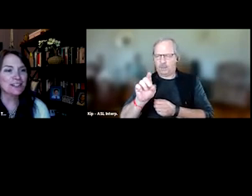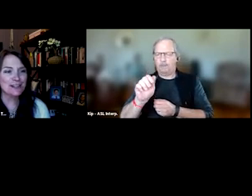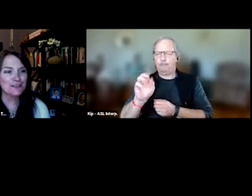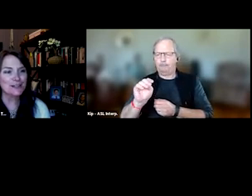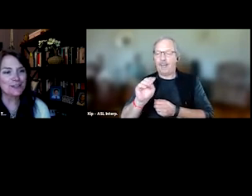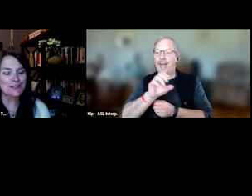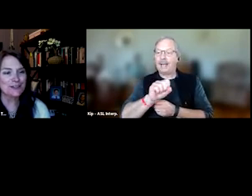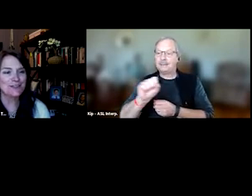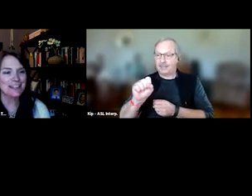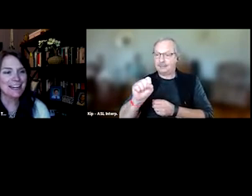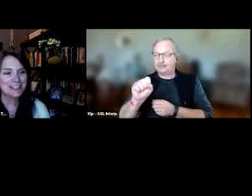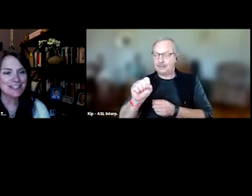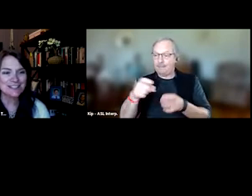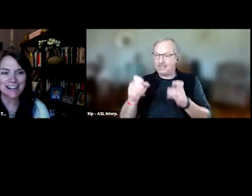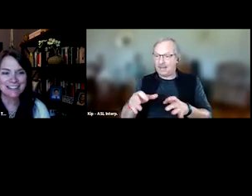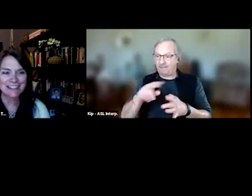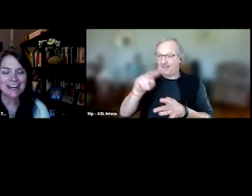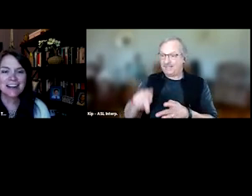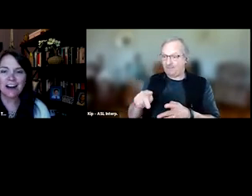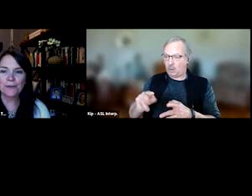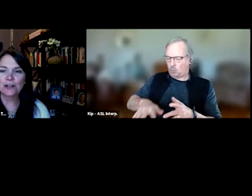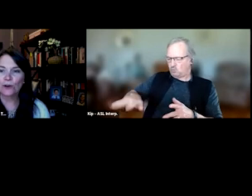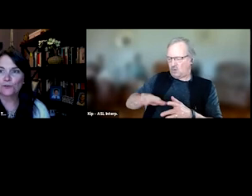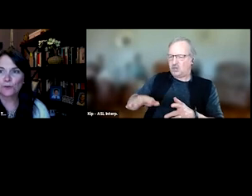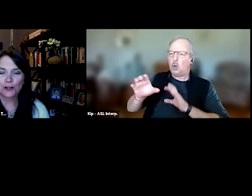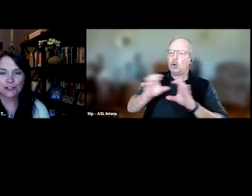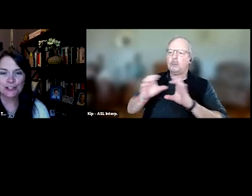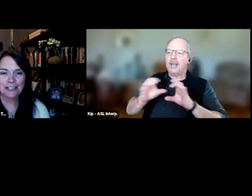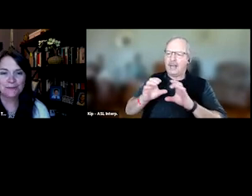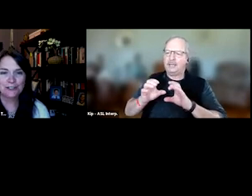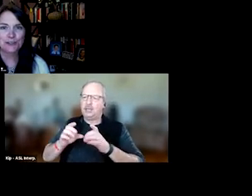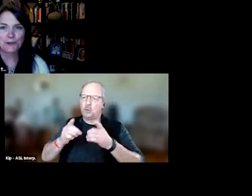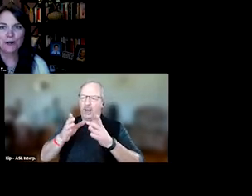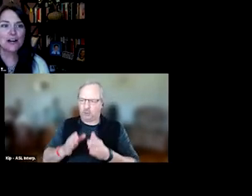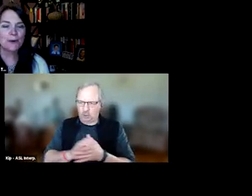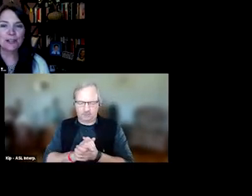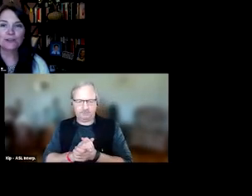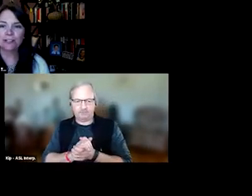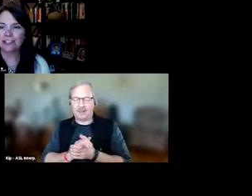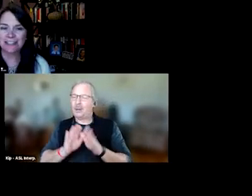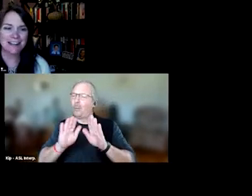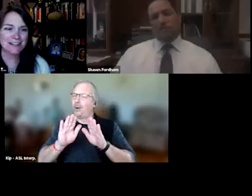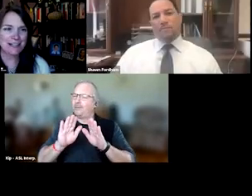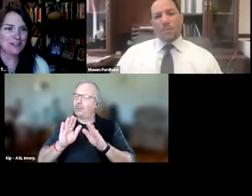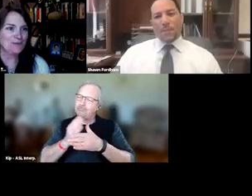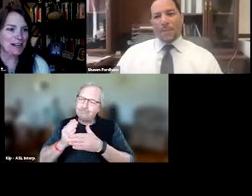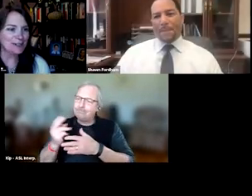Philadelphia Regional Communications Director, and a wonderful partner to SOAR, both in the region and nationwide.